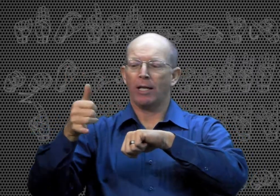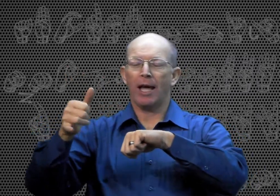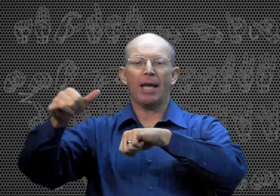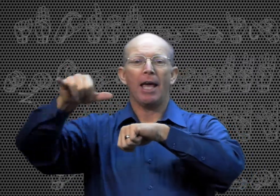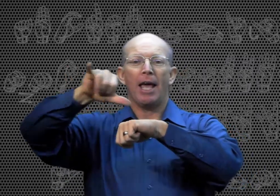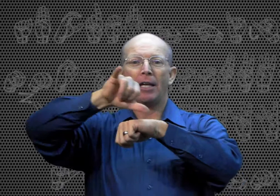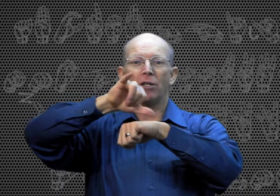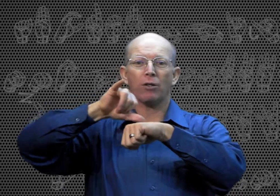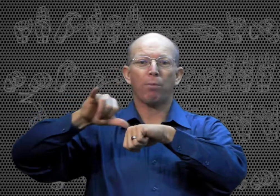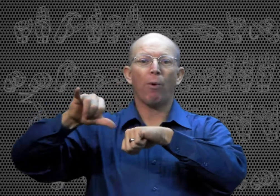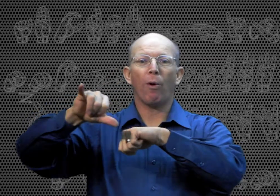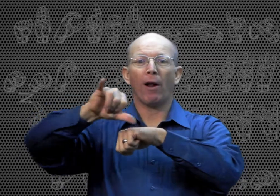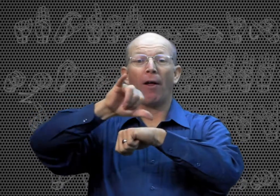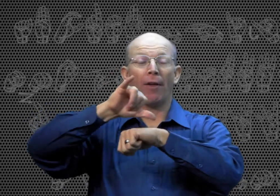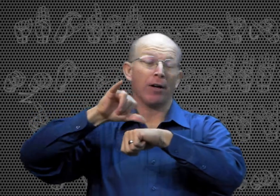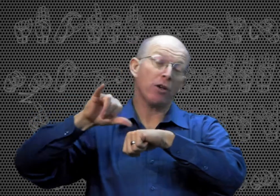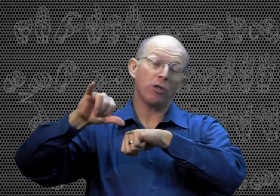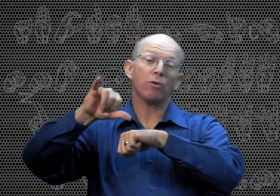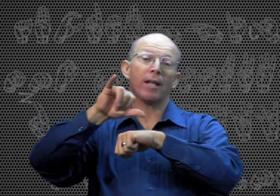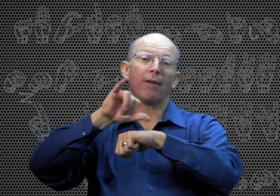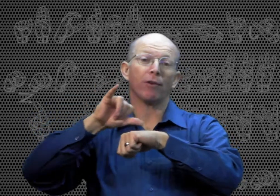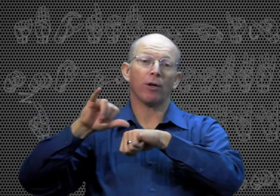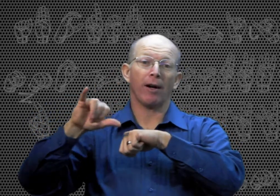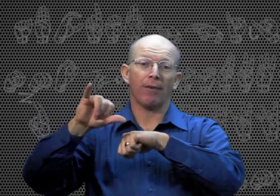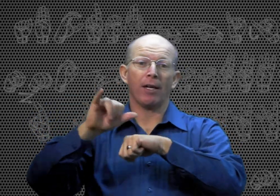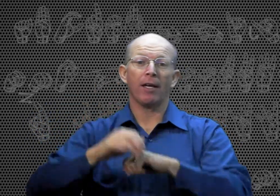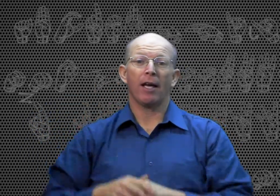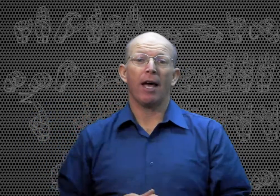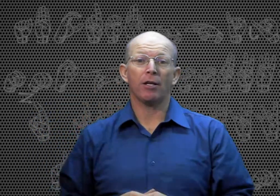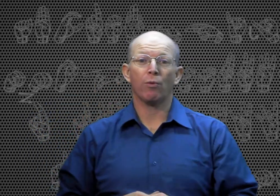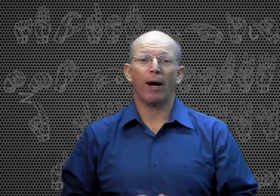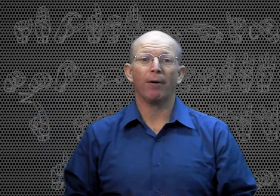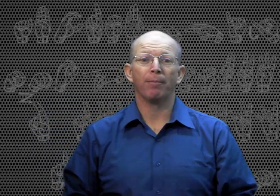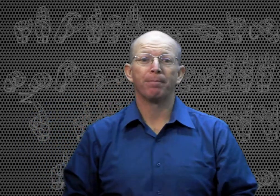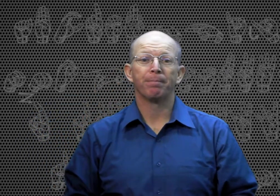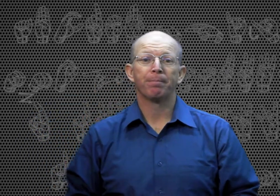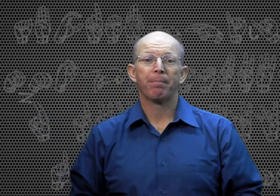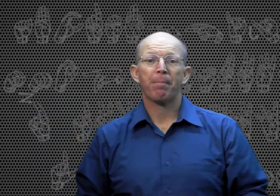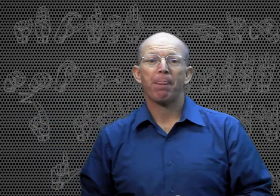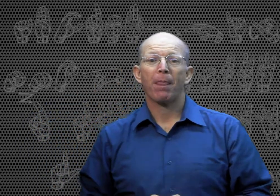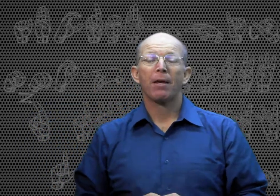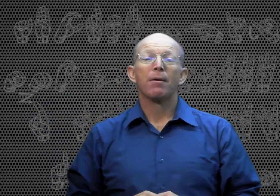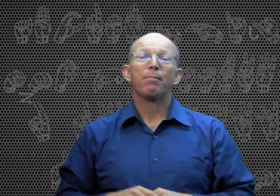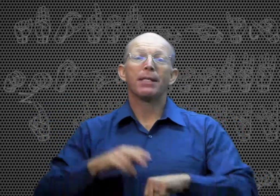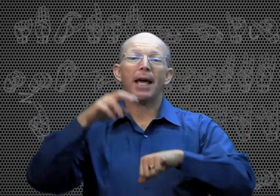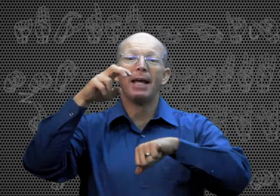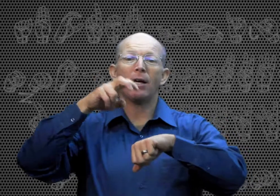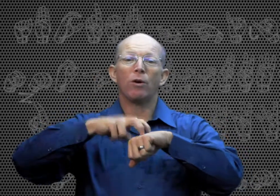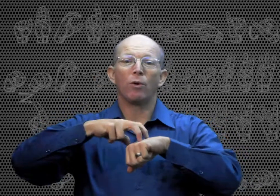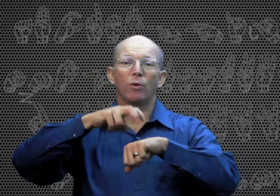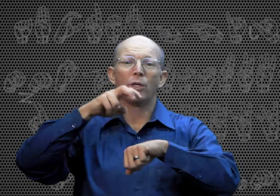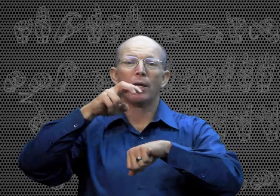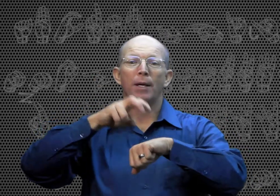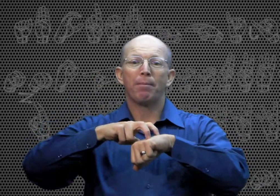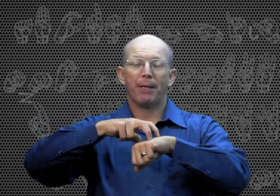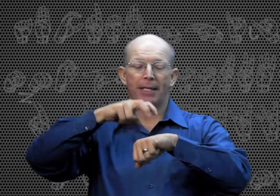So you take and you pour it on there. You can use that for GRAVY as well. POTATOES